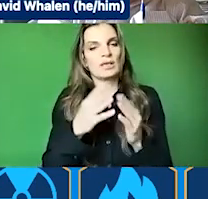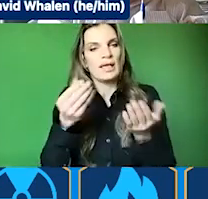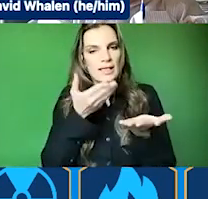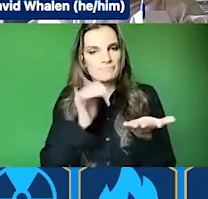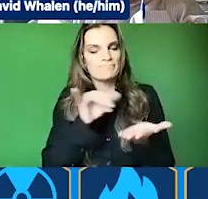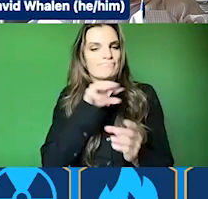topic.